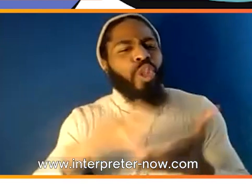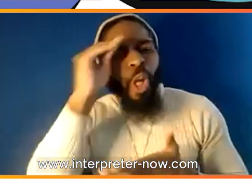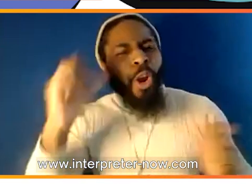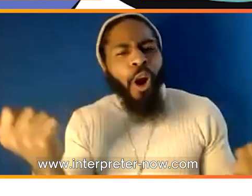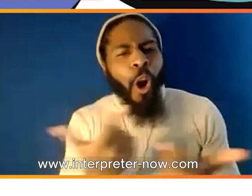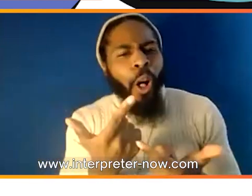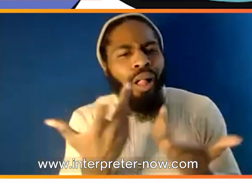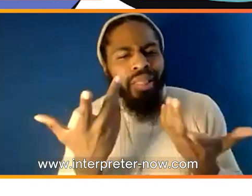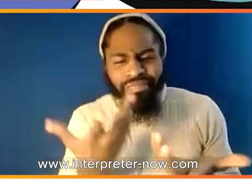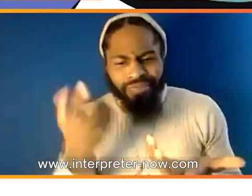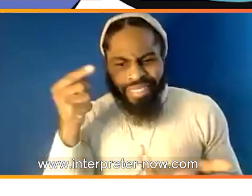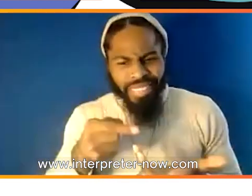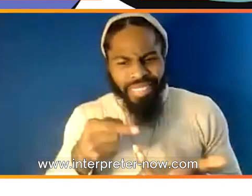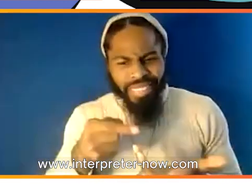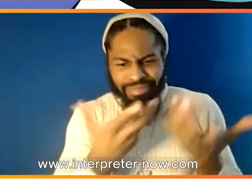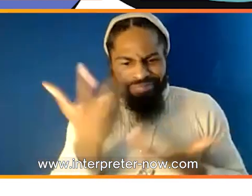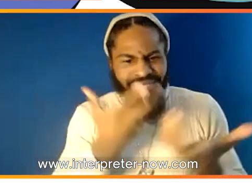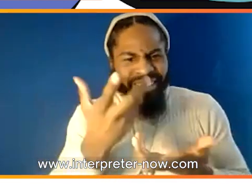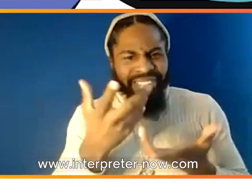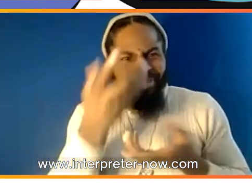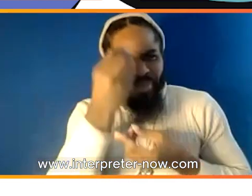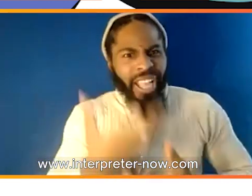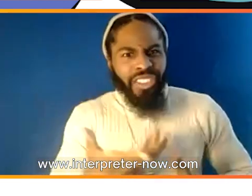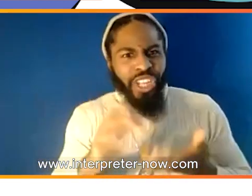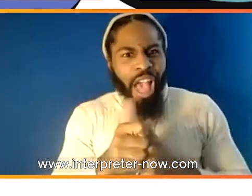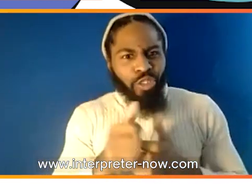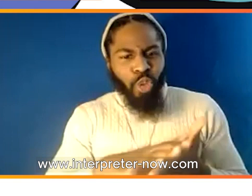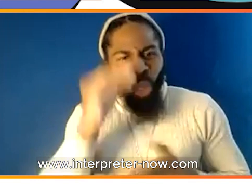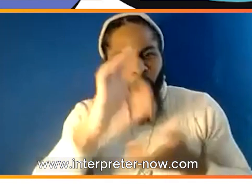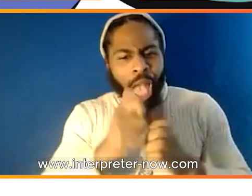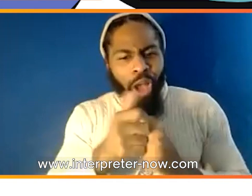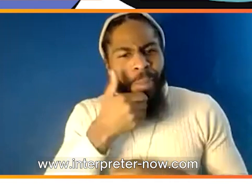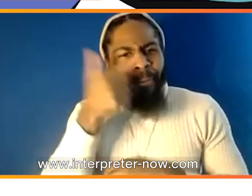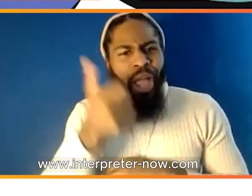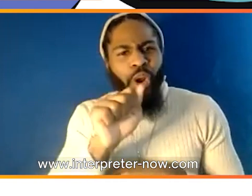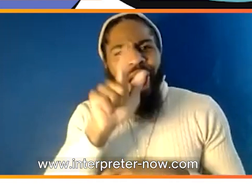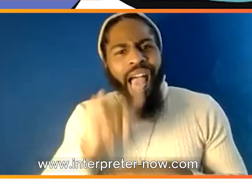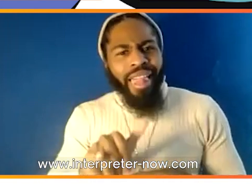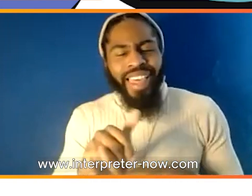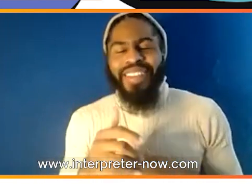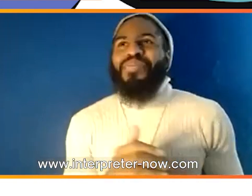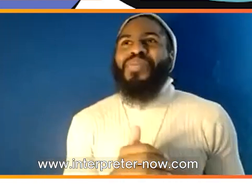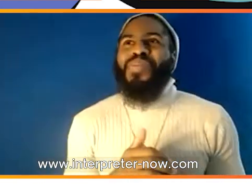I would probably start that my whole life, I've just kind of had a high emotional